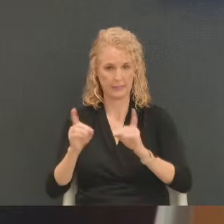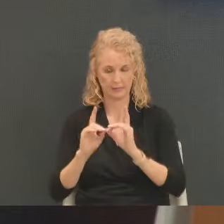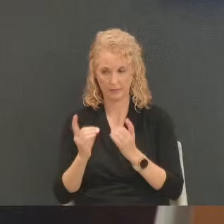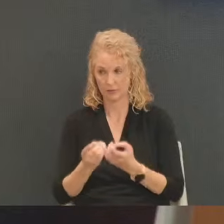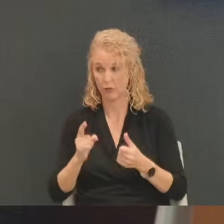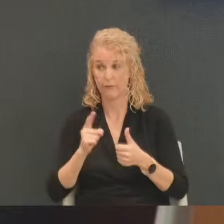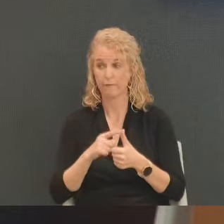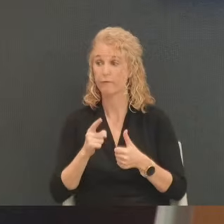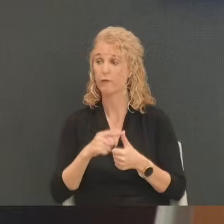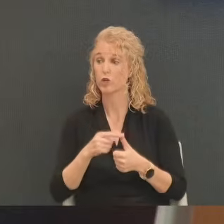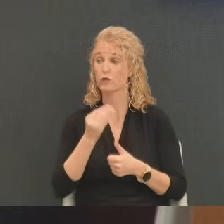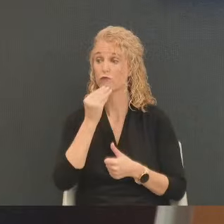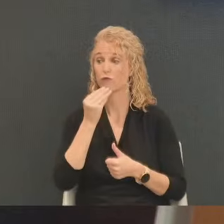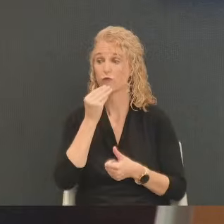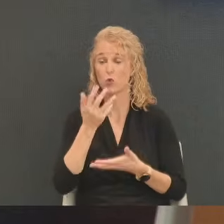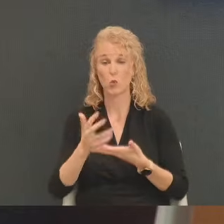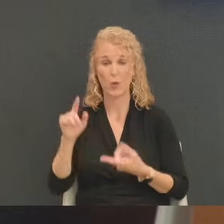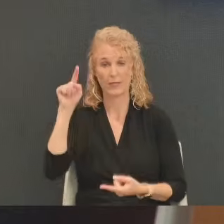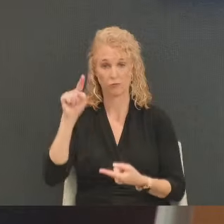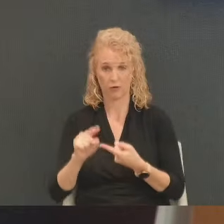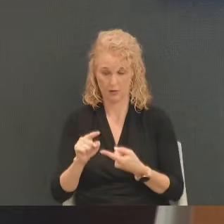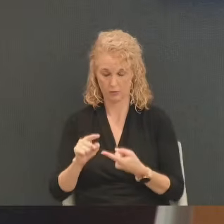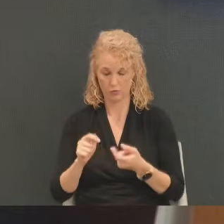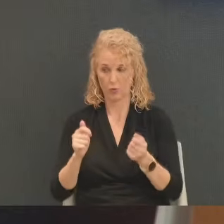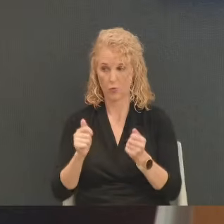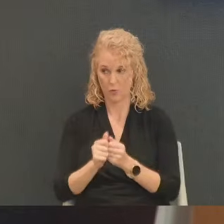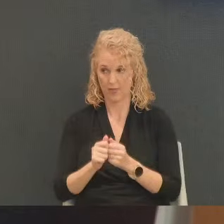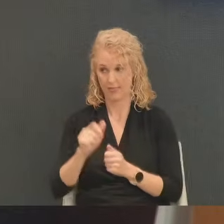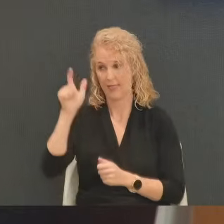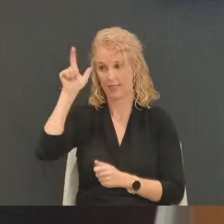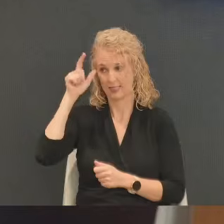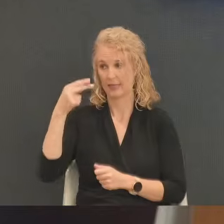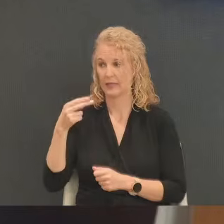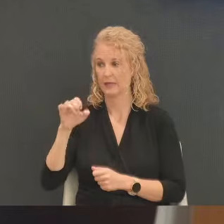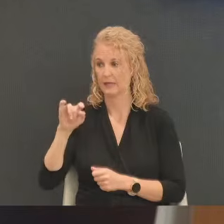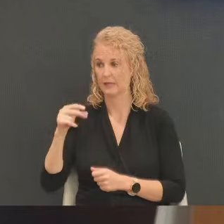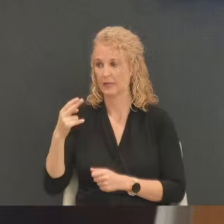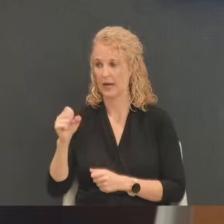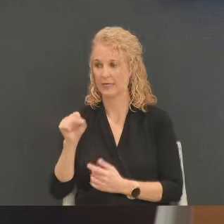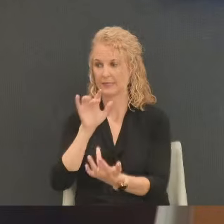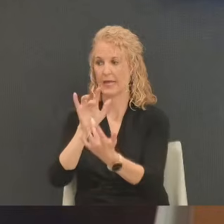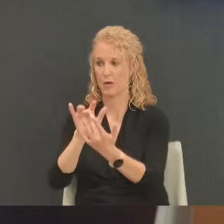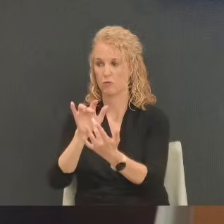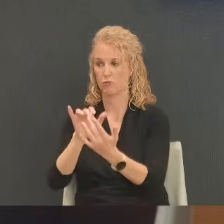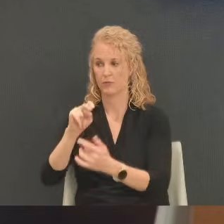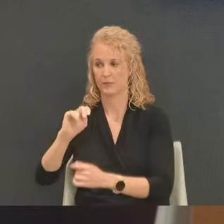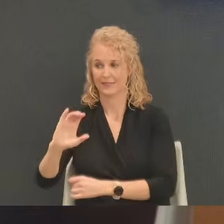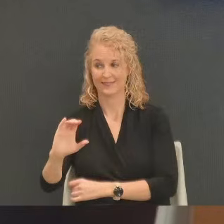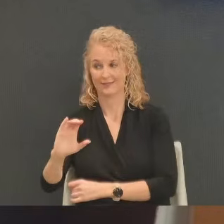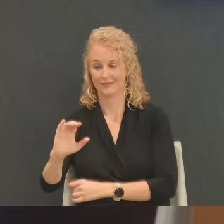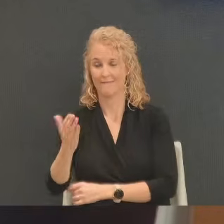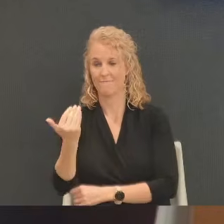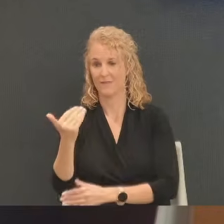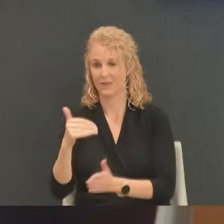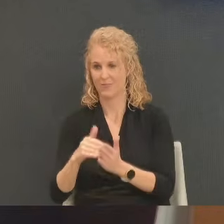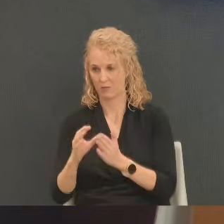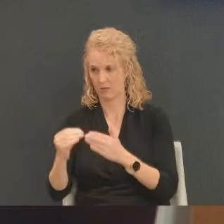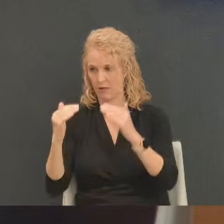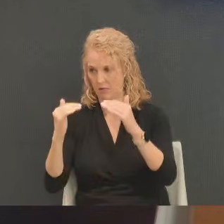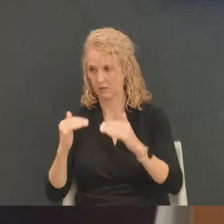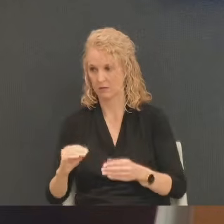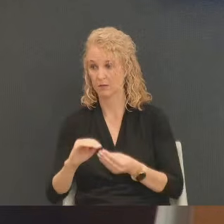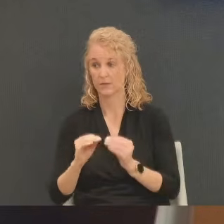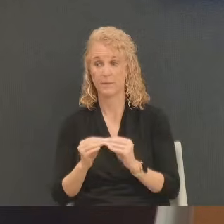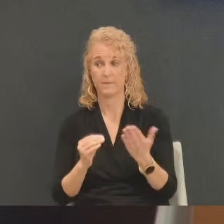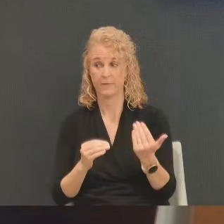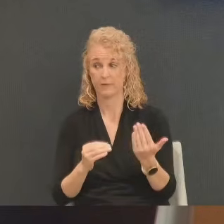for food waste reduction with the Lincoln Heights Outreach outreach incorporated at $15,000. Item 15